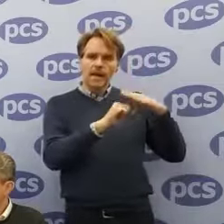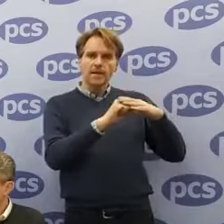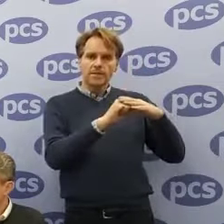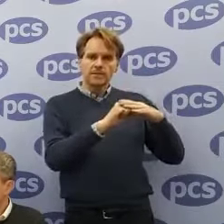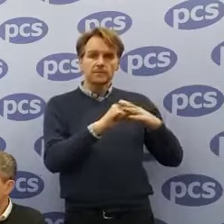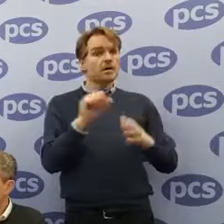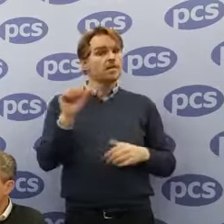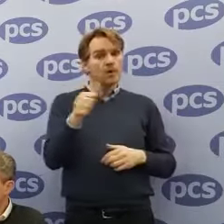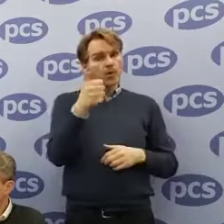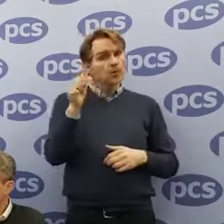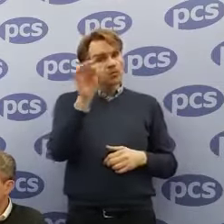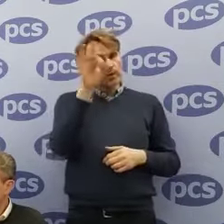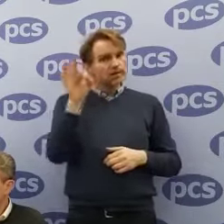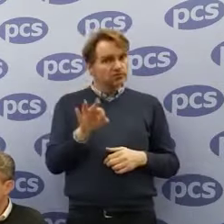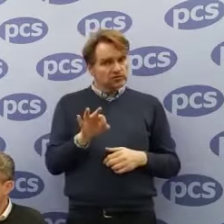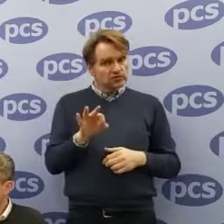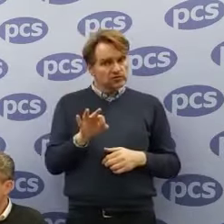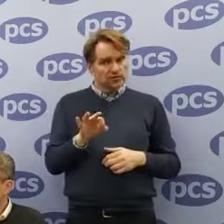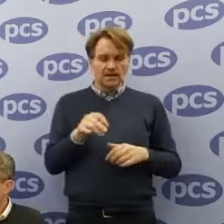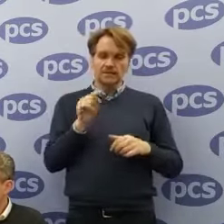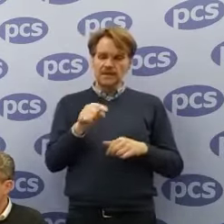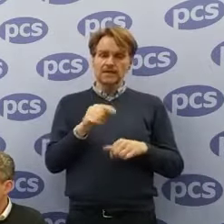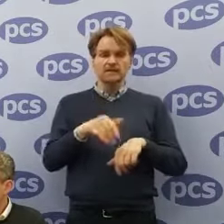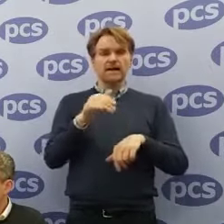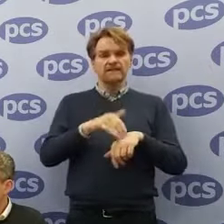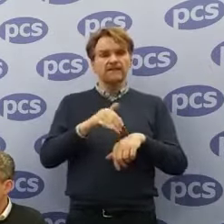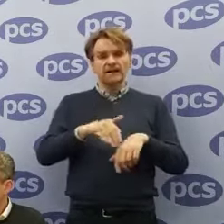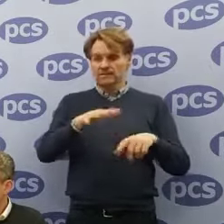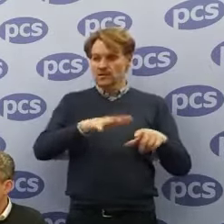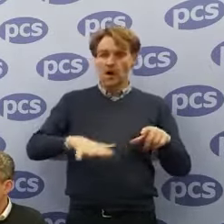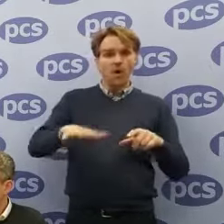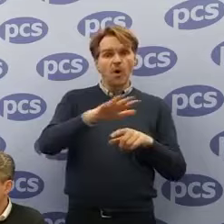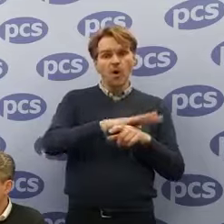but it's clearly an issue that affects those whether you opted in or